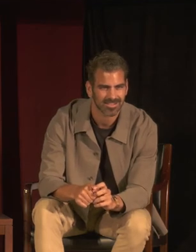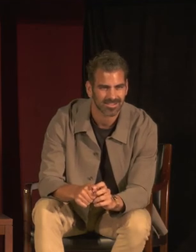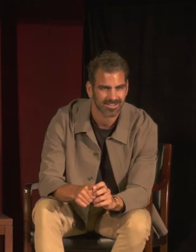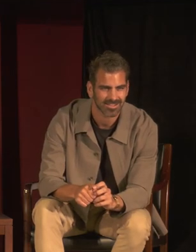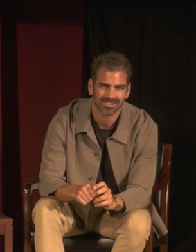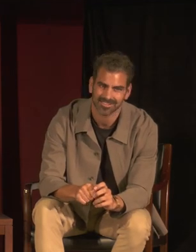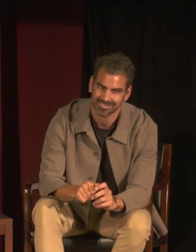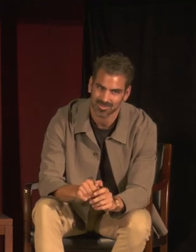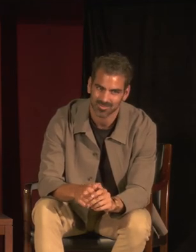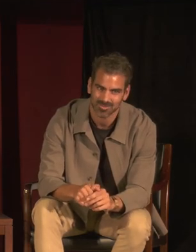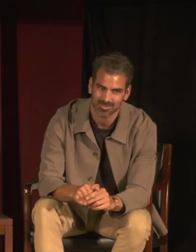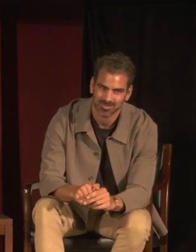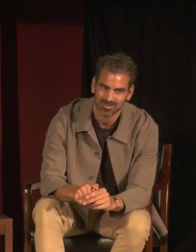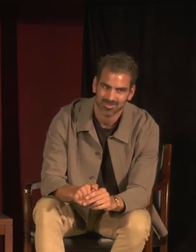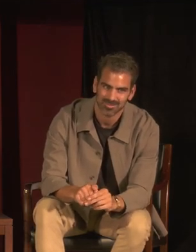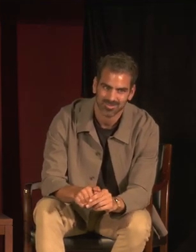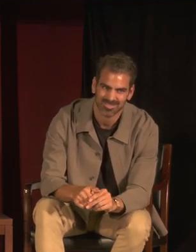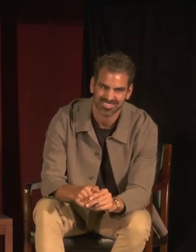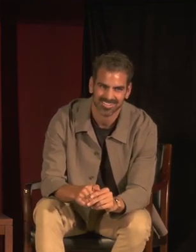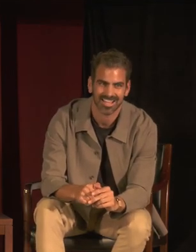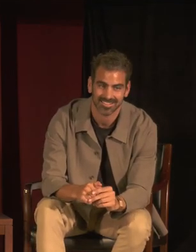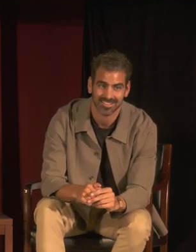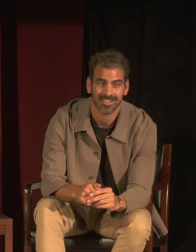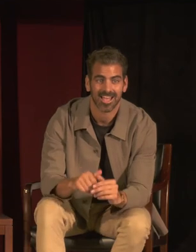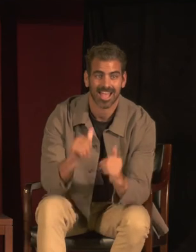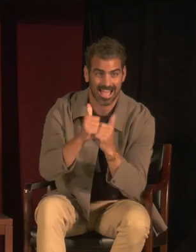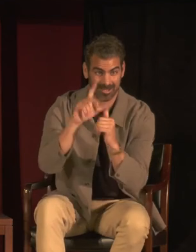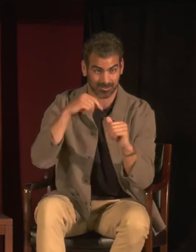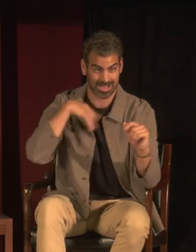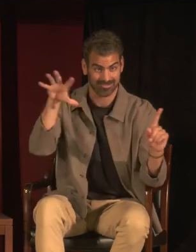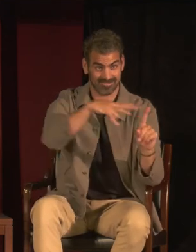and you've been really telling our stories via poetry, but there's a world in that in and of